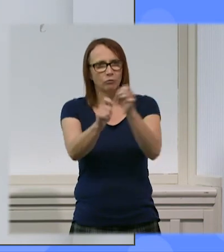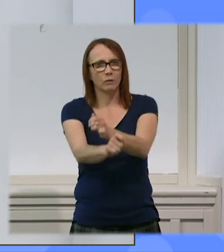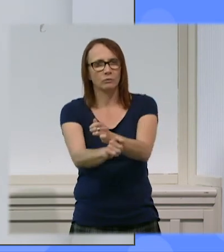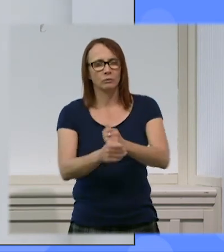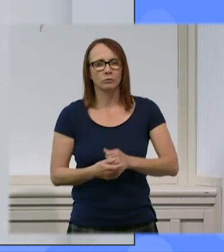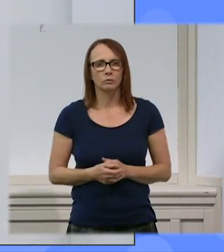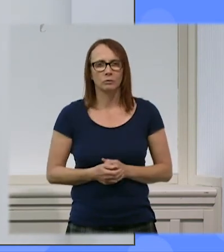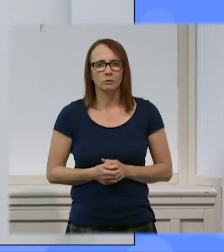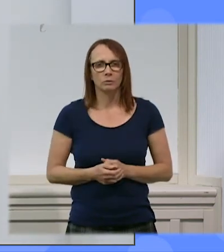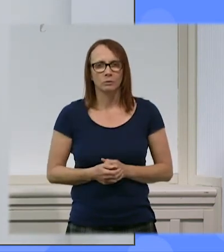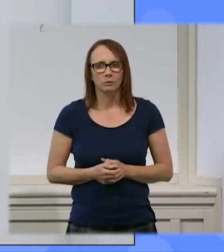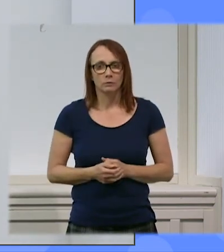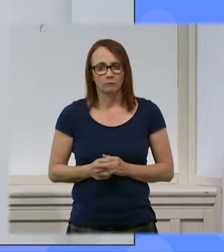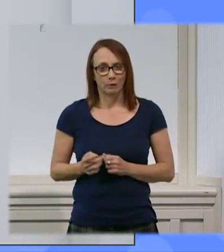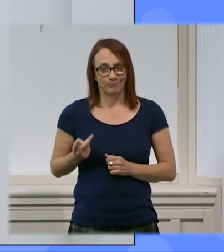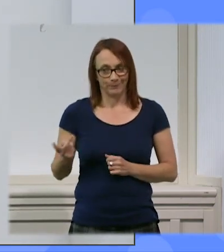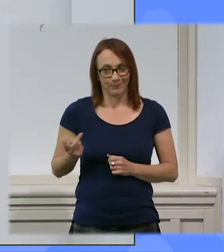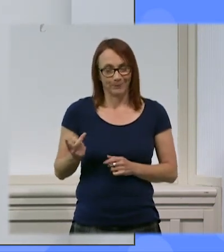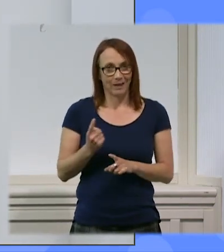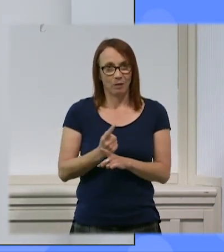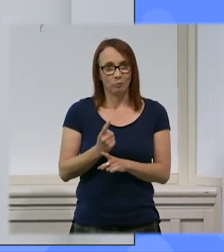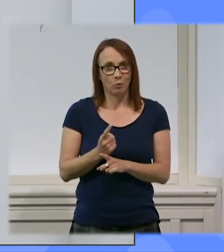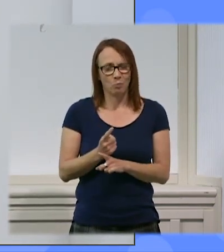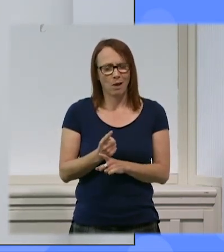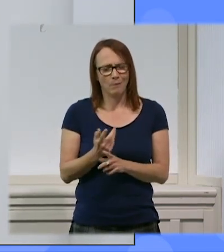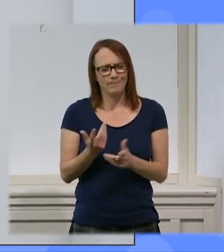we've heard from Sandy from Katherine how do we ensure that if we're going to